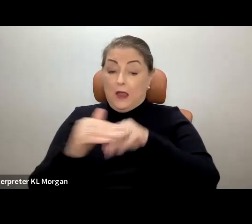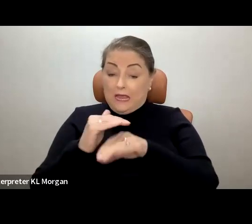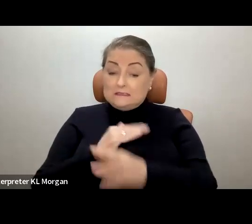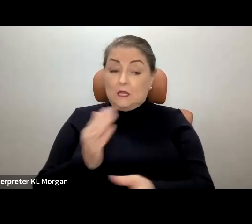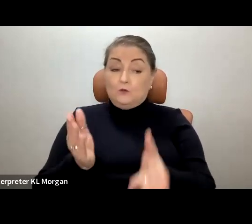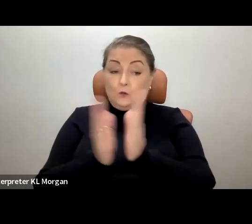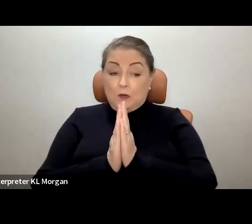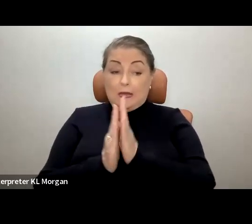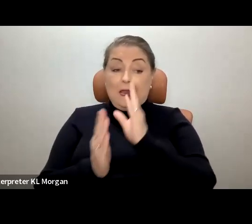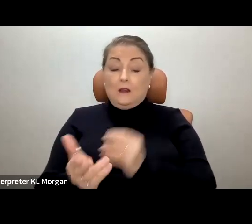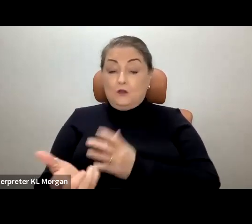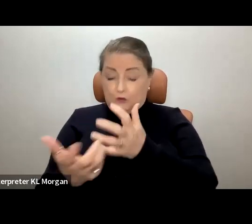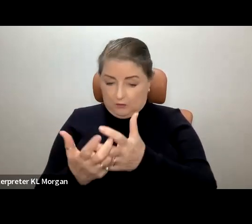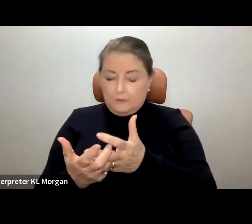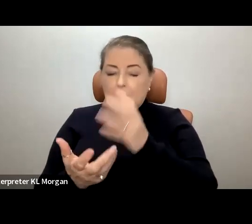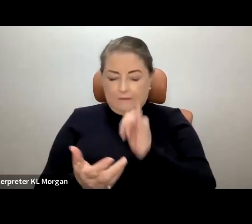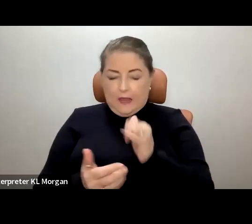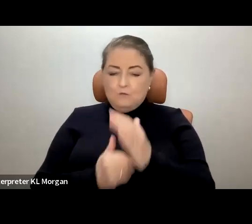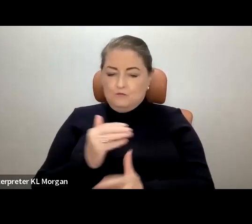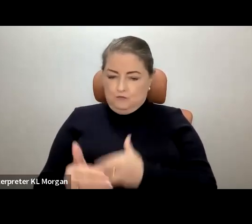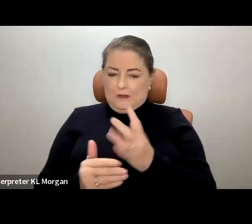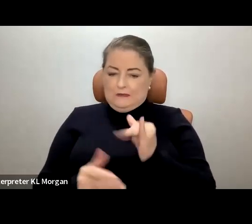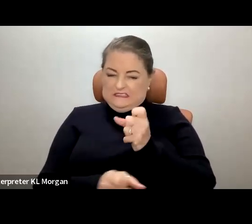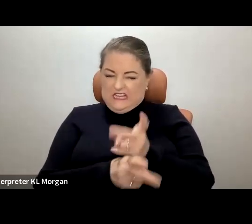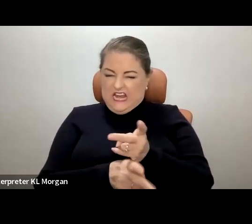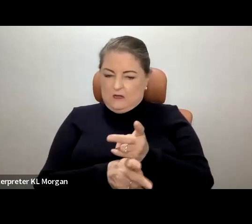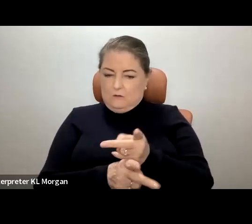accommodations, that's a process that's handled by Dr. Chris